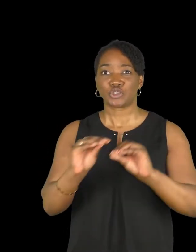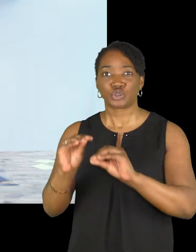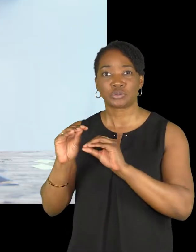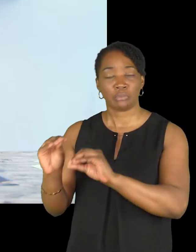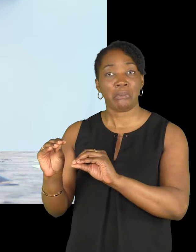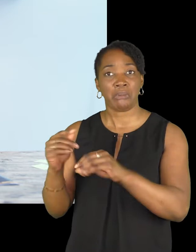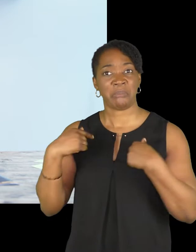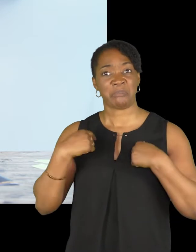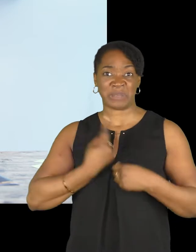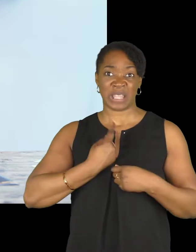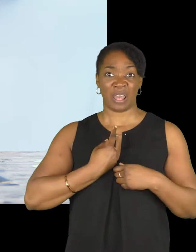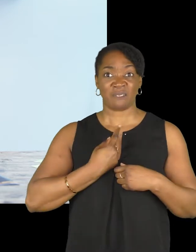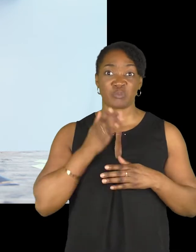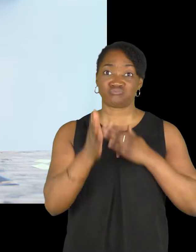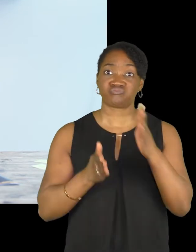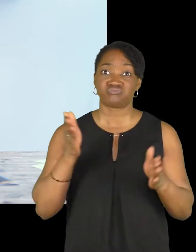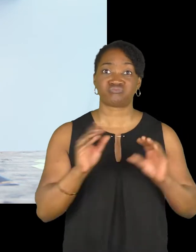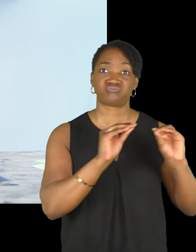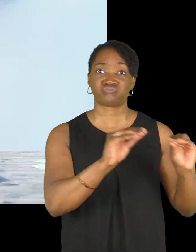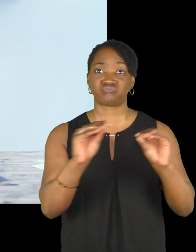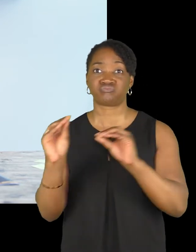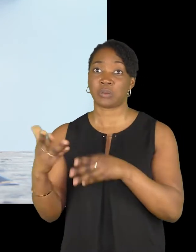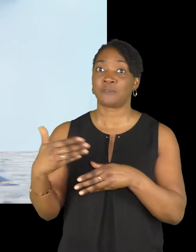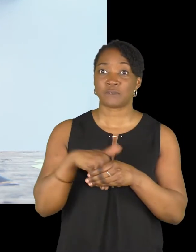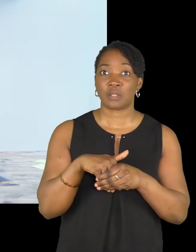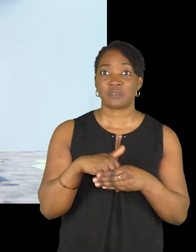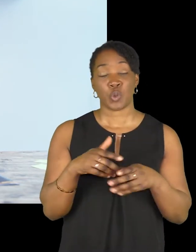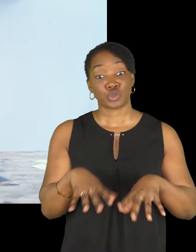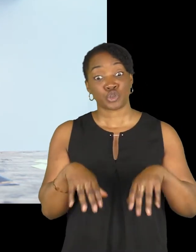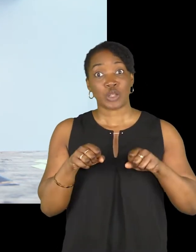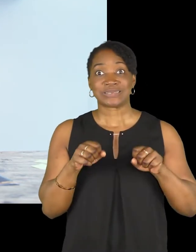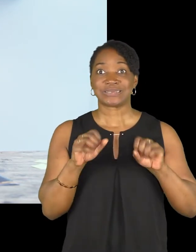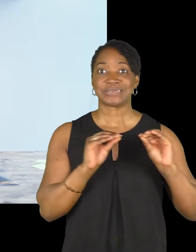and I'm also an educator, I'm interested in education. I started teaching in art schools